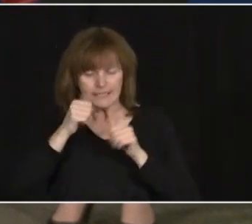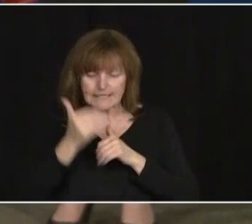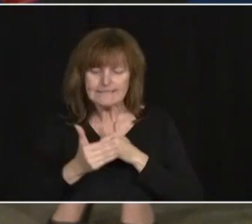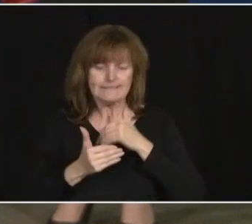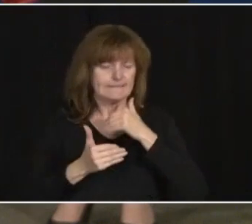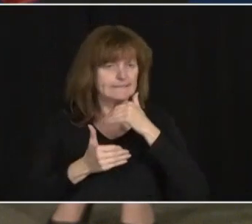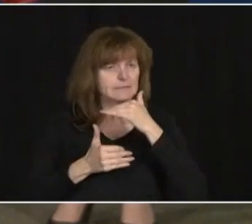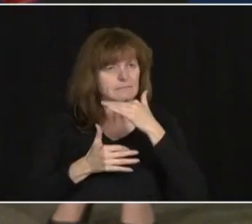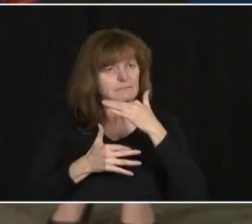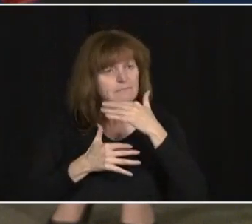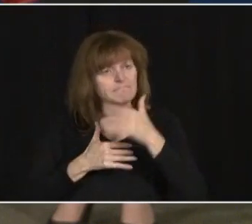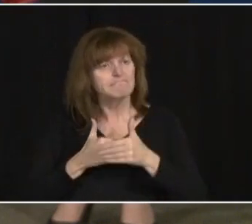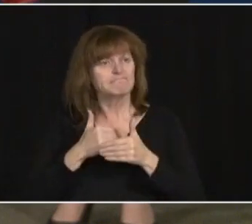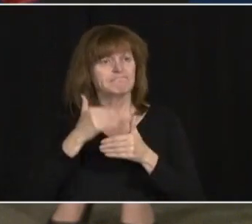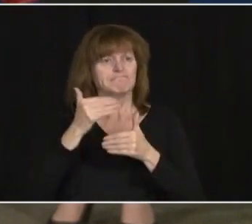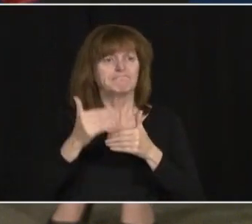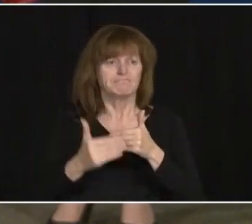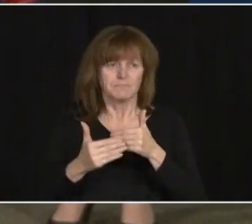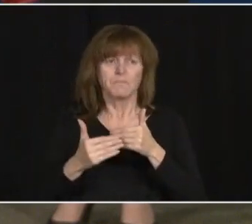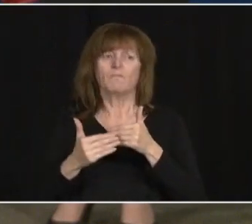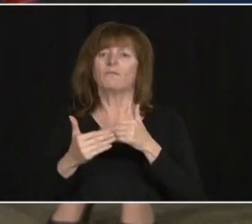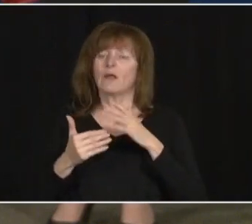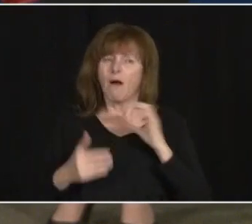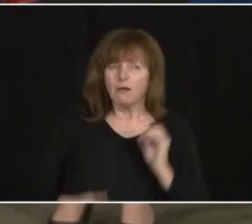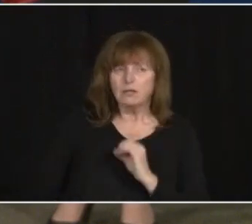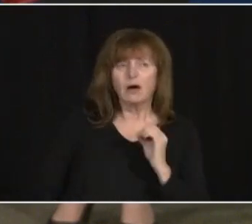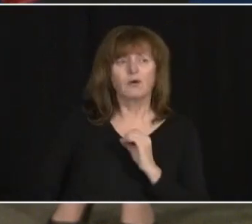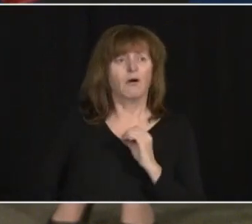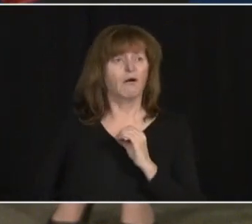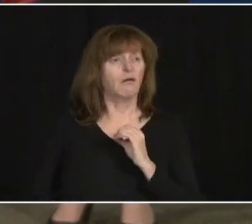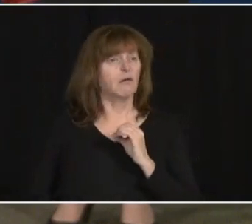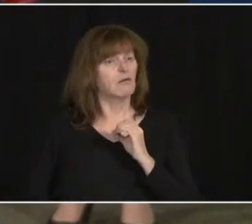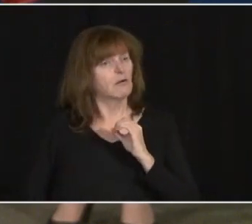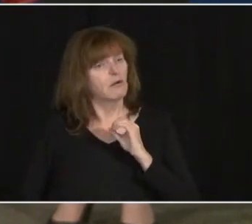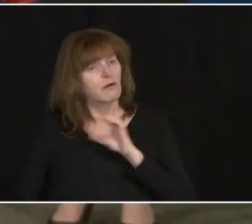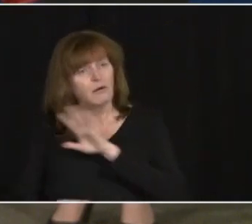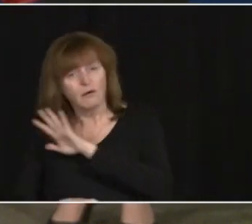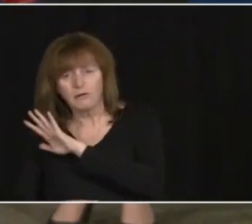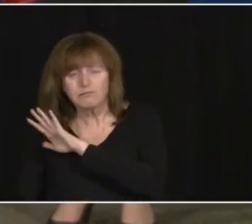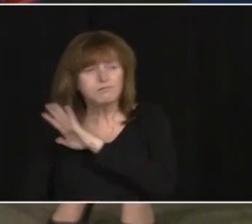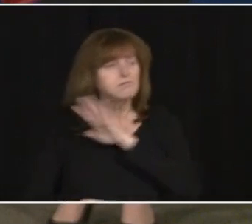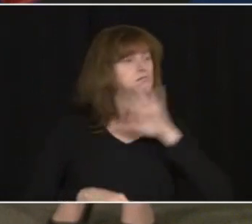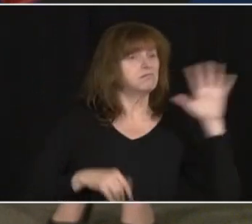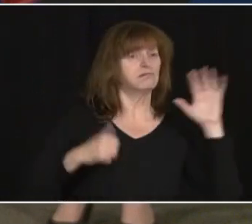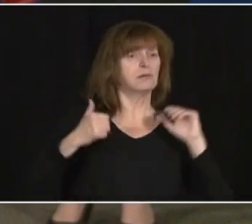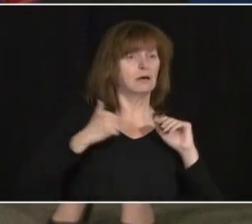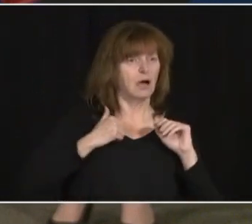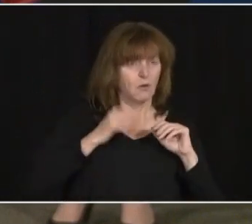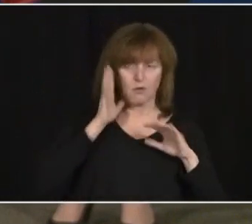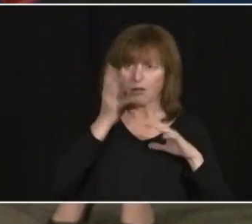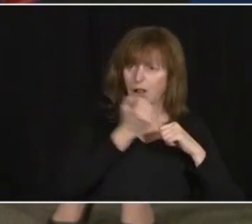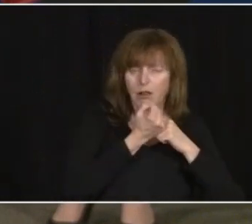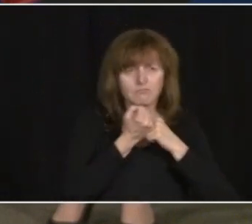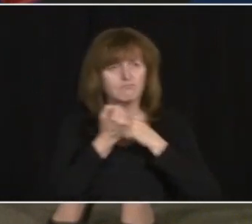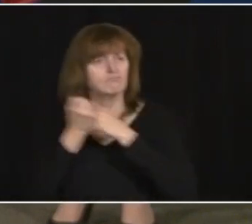They will have every Canadian standing with them. Thank you and God bless the people of Ontario